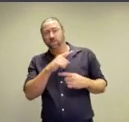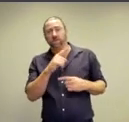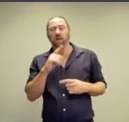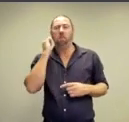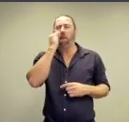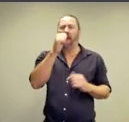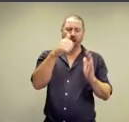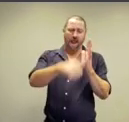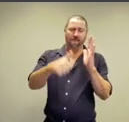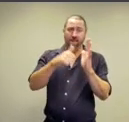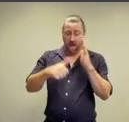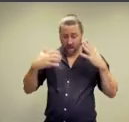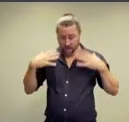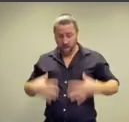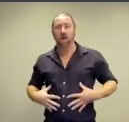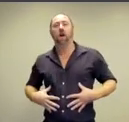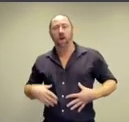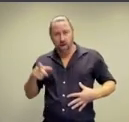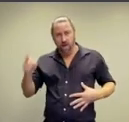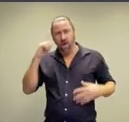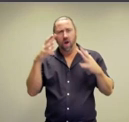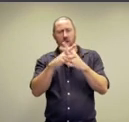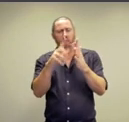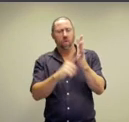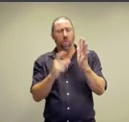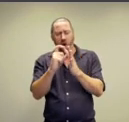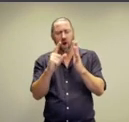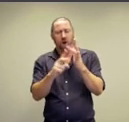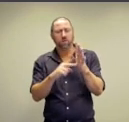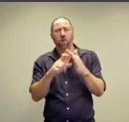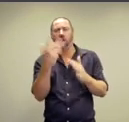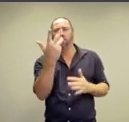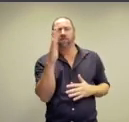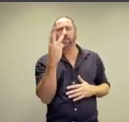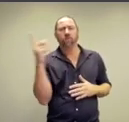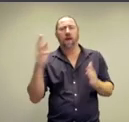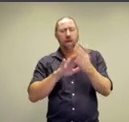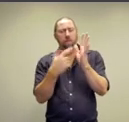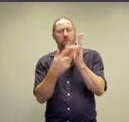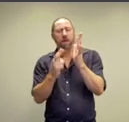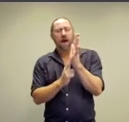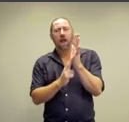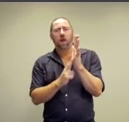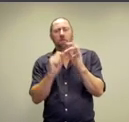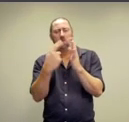of the black leather jacket was the release of the film, The Wild One